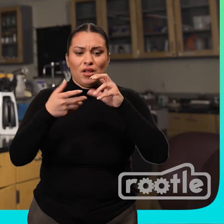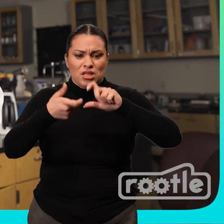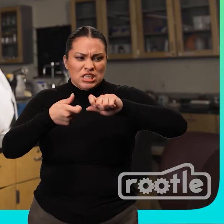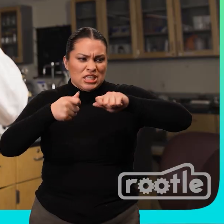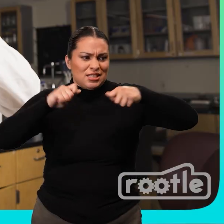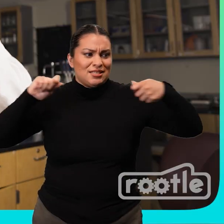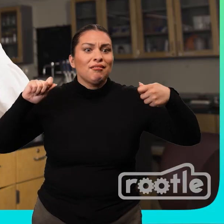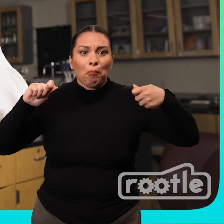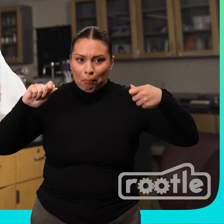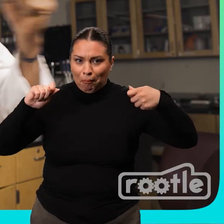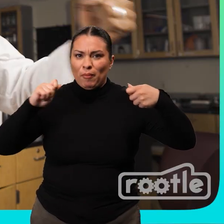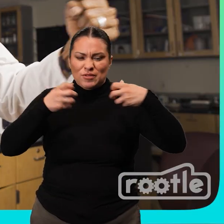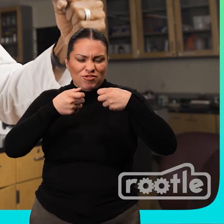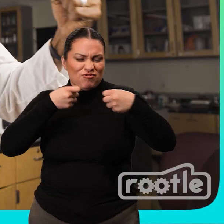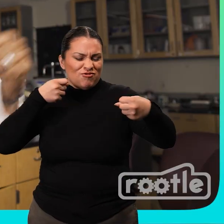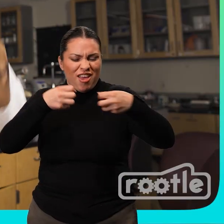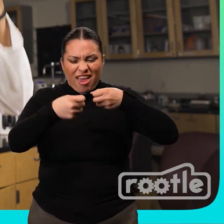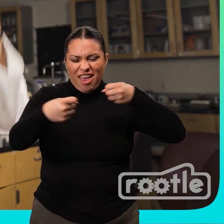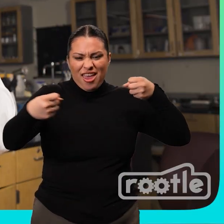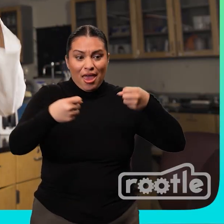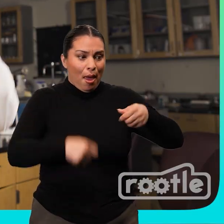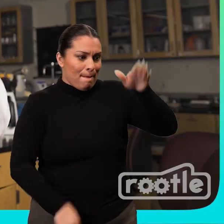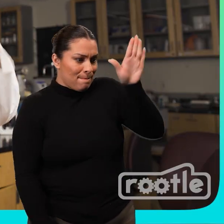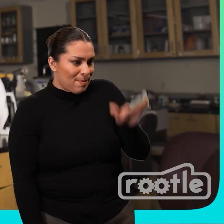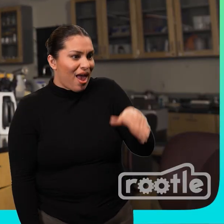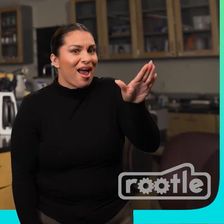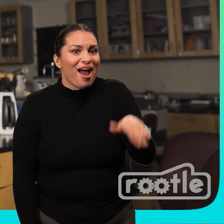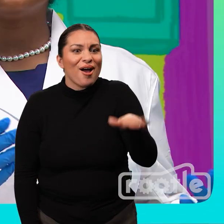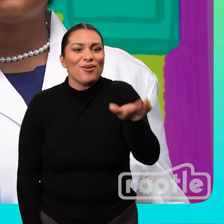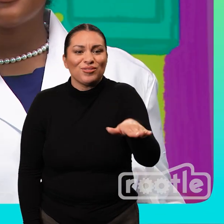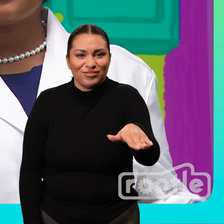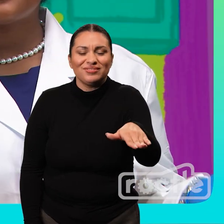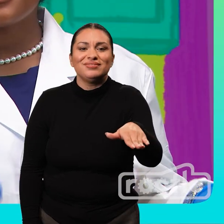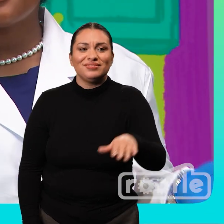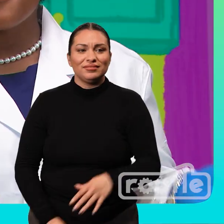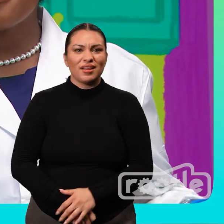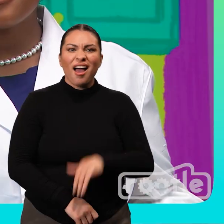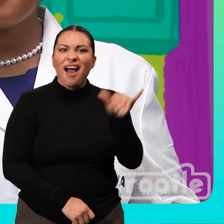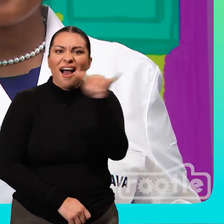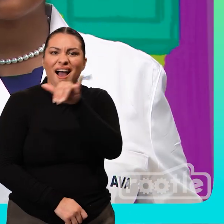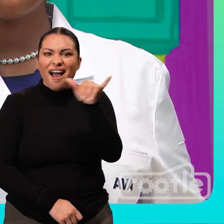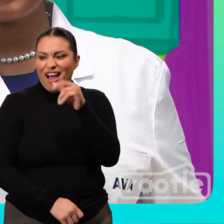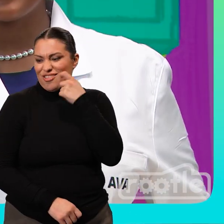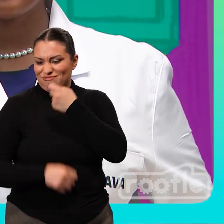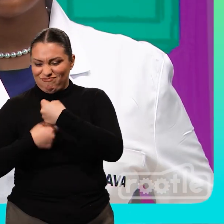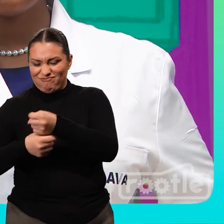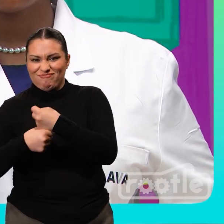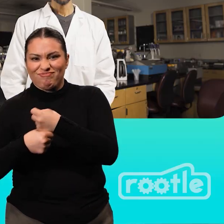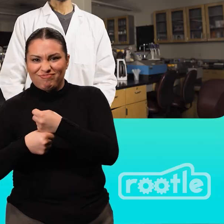but they're able to twist, stretch, and bounce. Just like the bouncy balls we made.